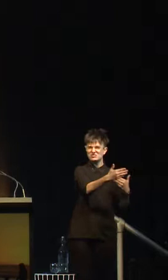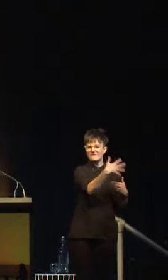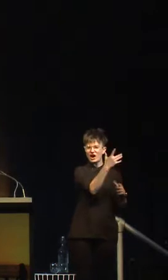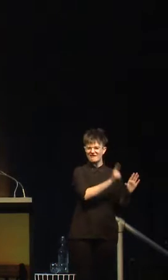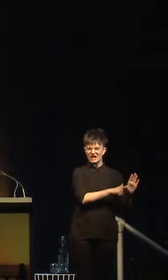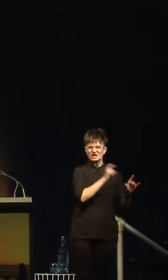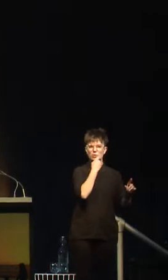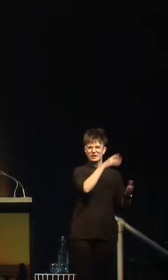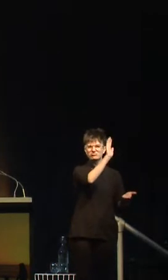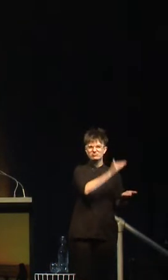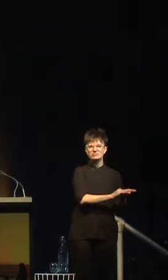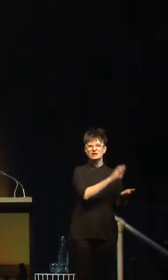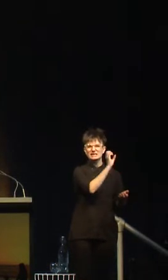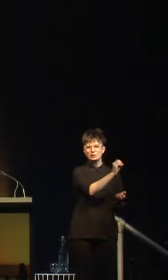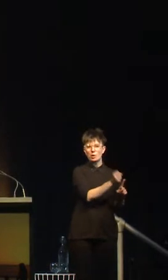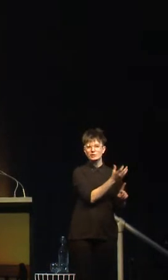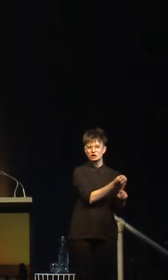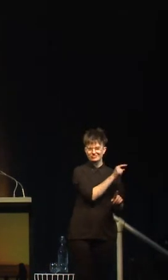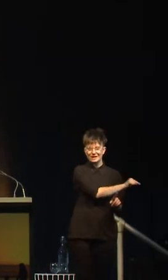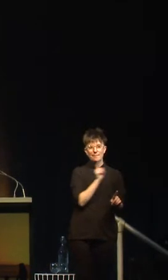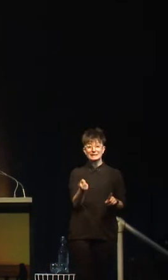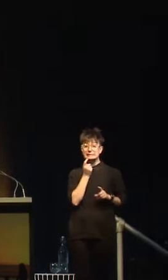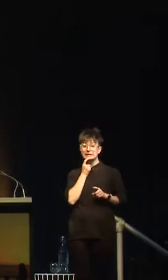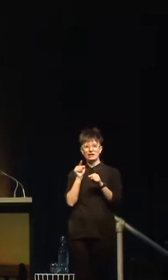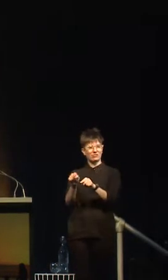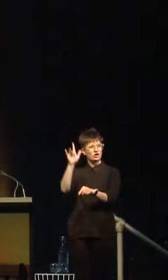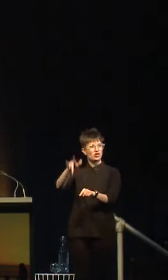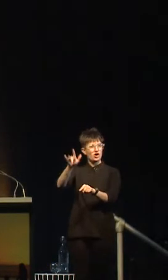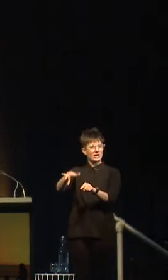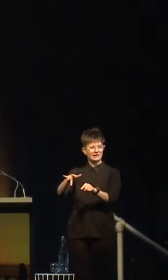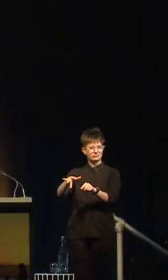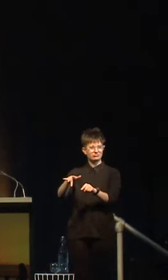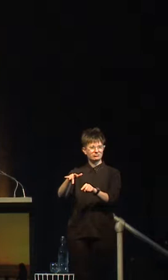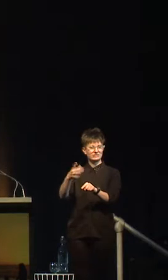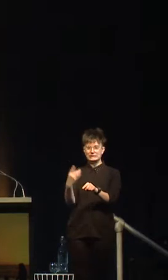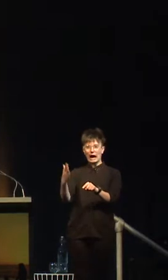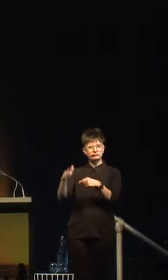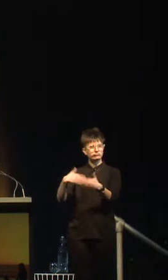right? We're going to have to create that, and I'm quite fond of referencing Kennedy's